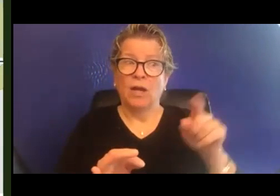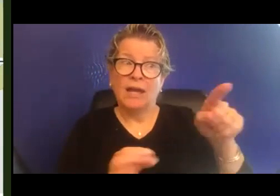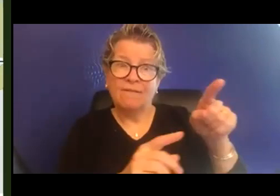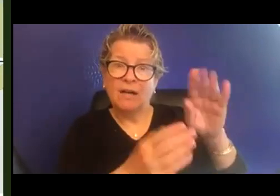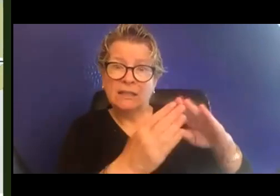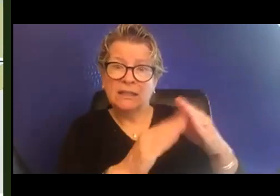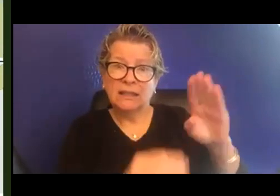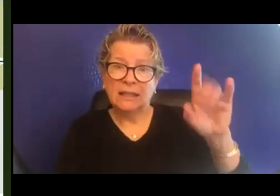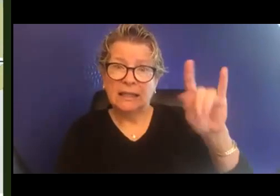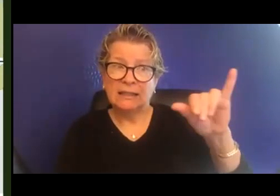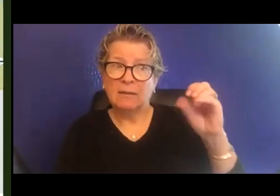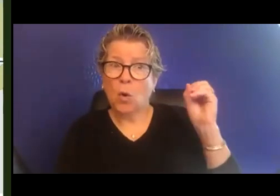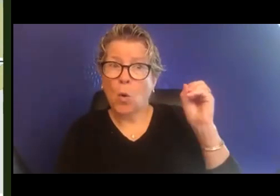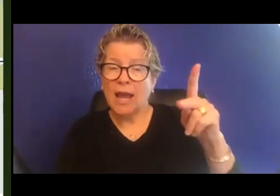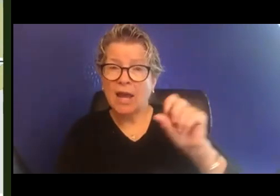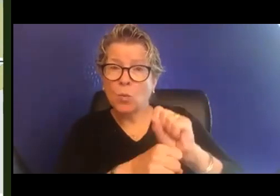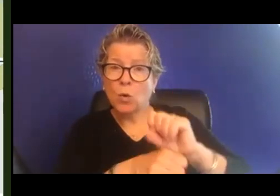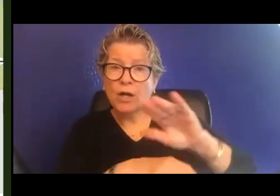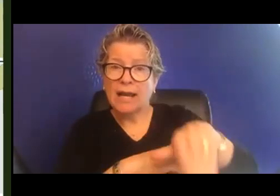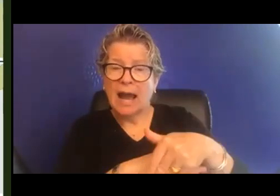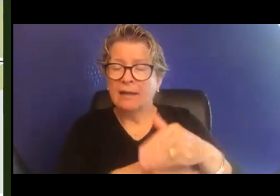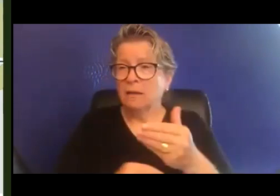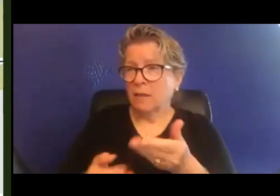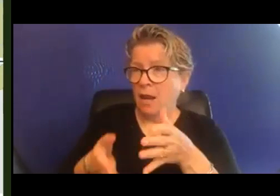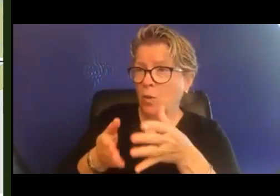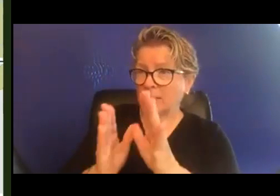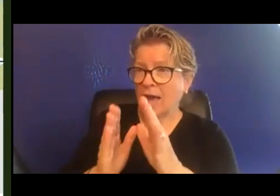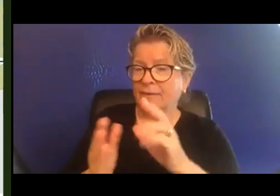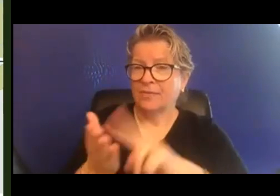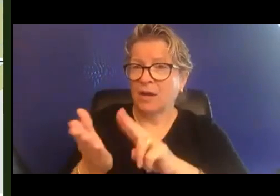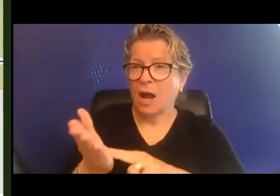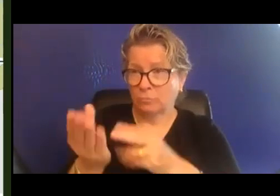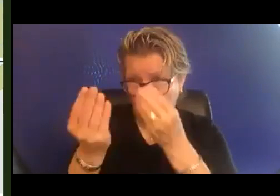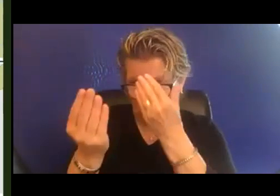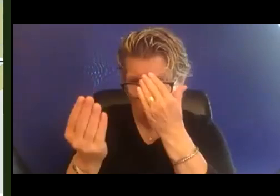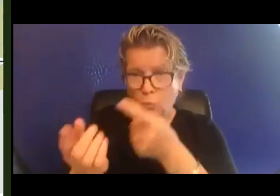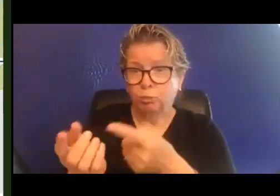nature, we'll give the contractor the option and they can always decide, I don't want to work at night for whatever